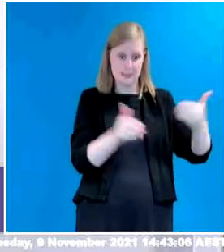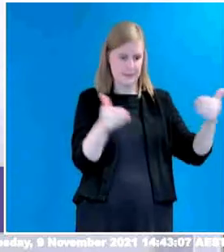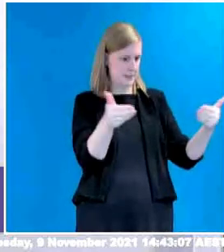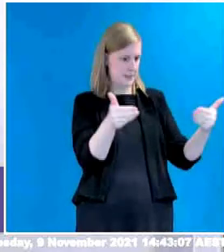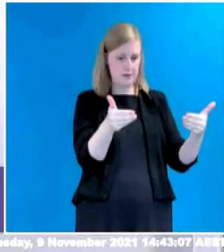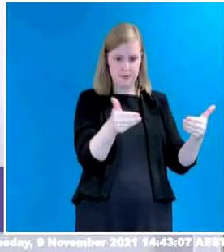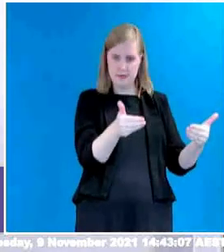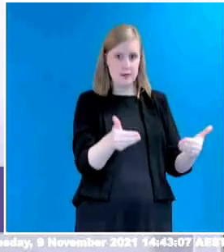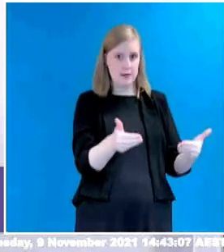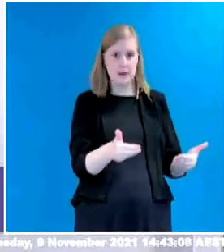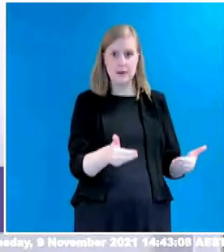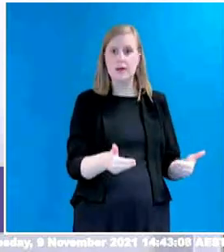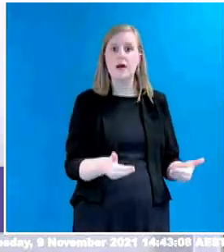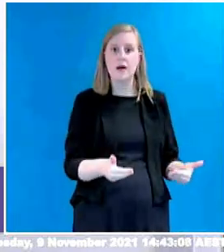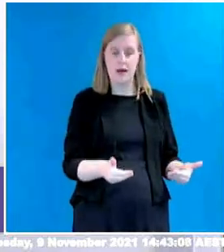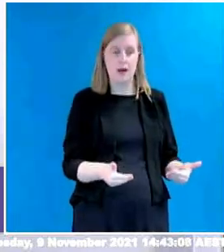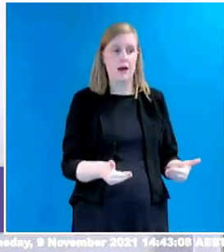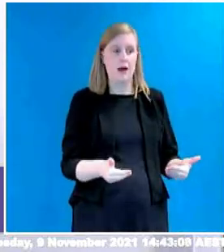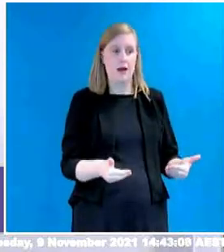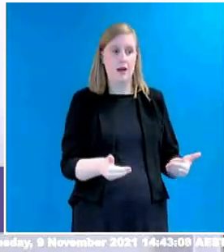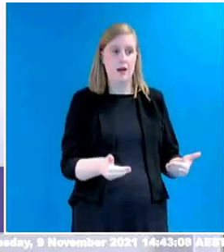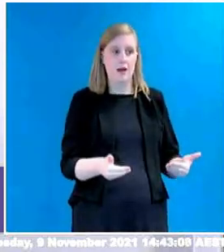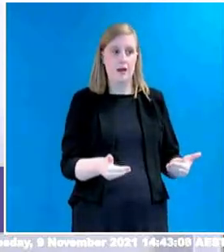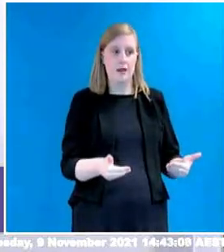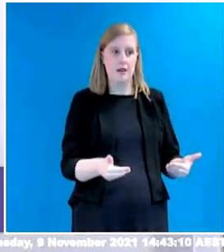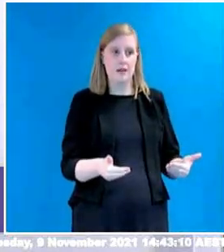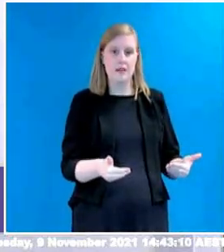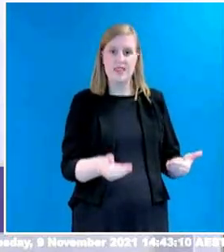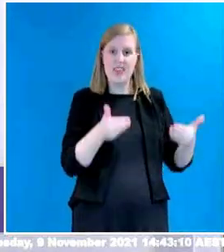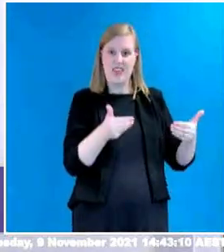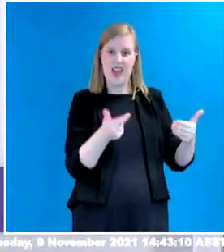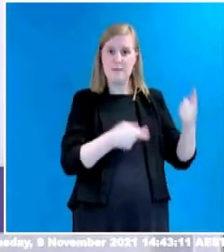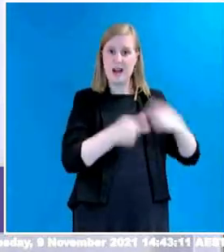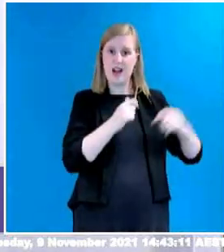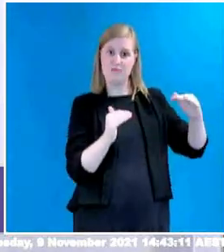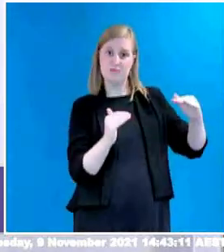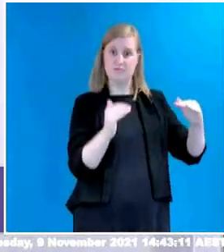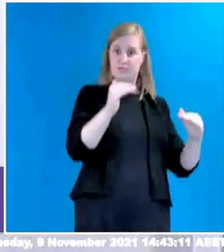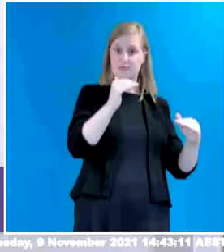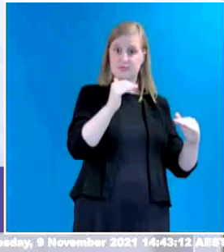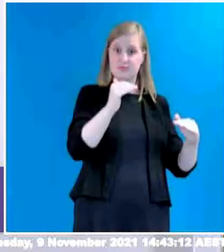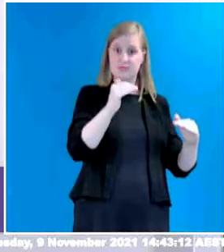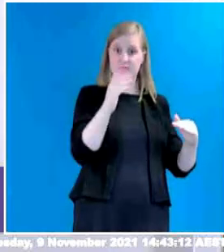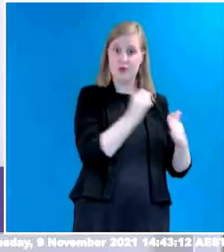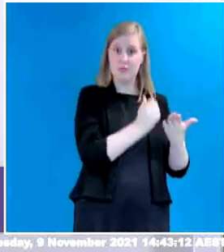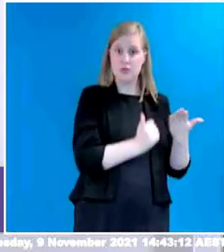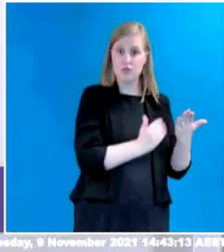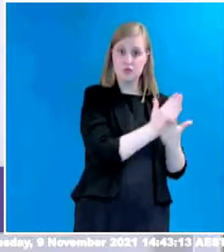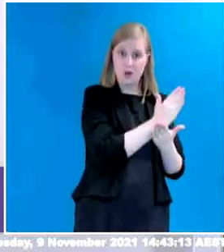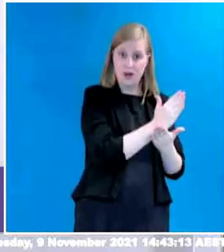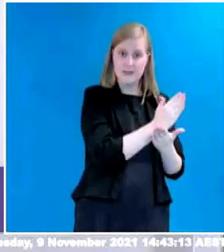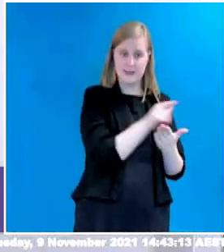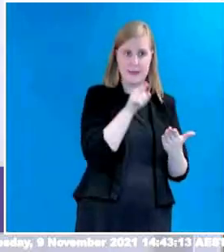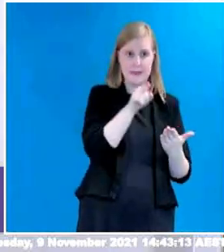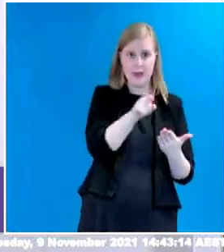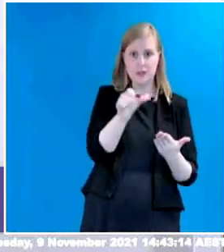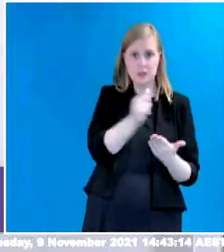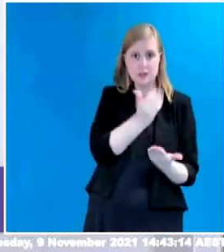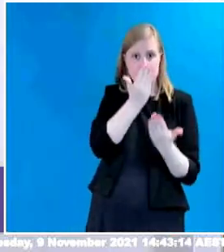comments in a sense overtake the underlying right? No, I don't think I would agree with that.